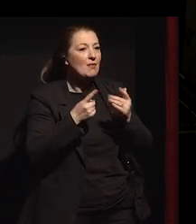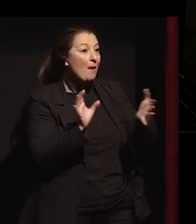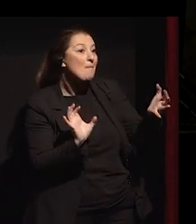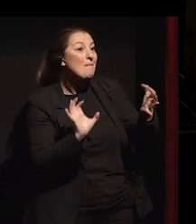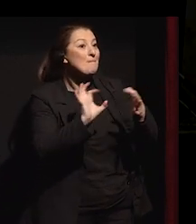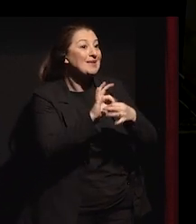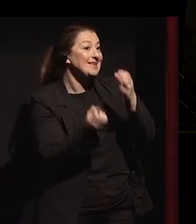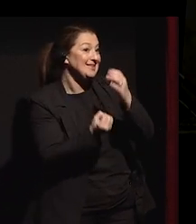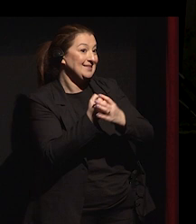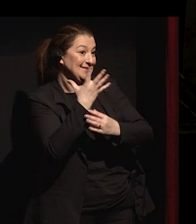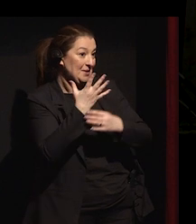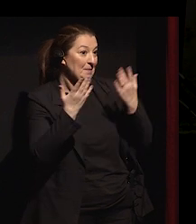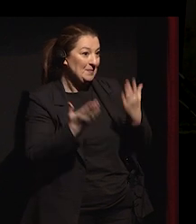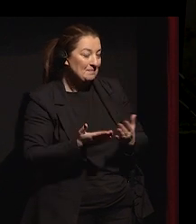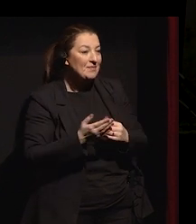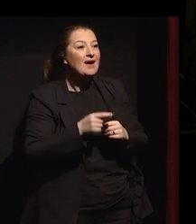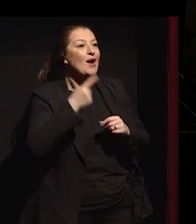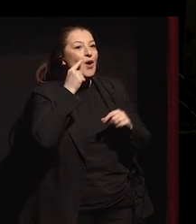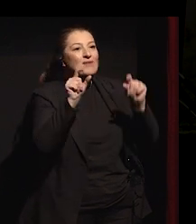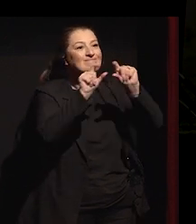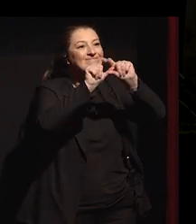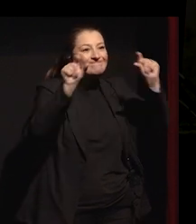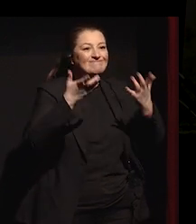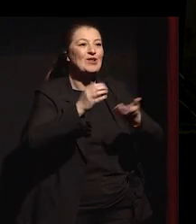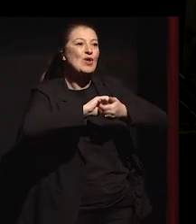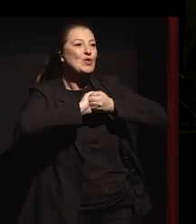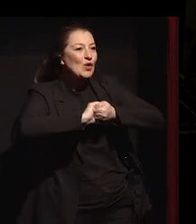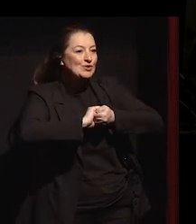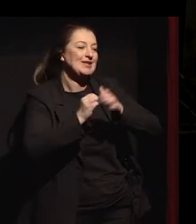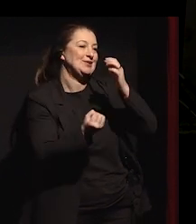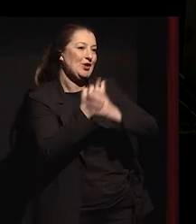to create links, to create friendships between other countries and the UK.